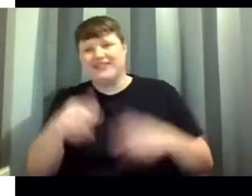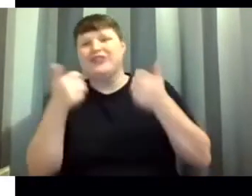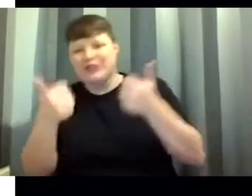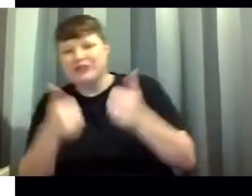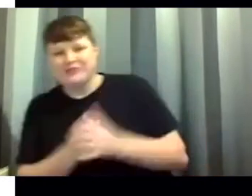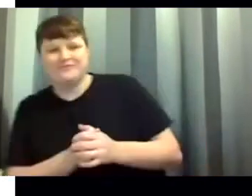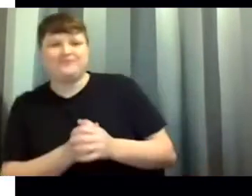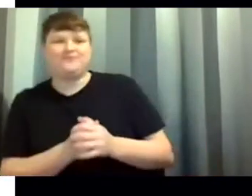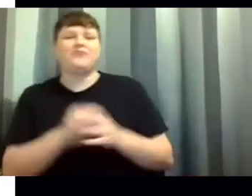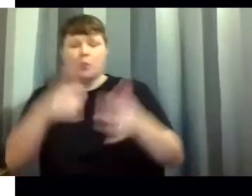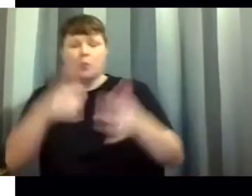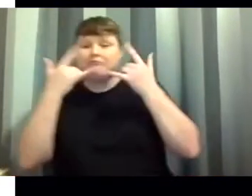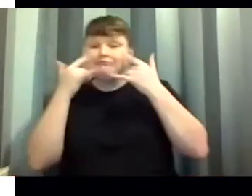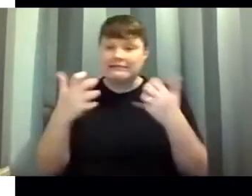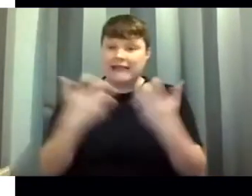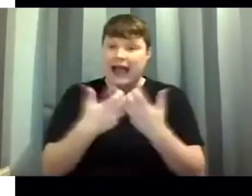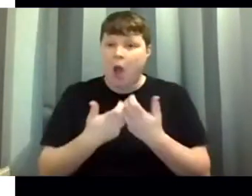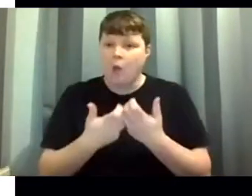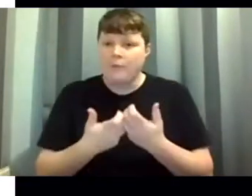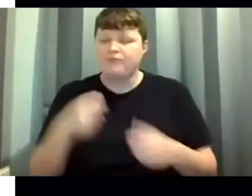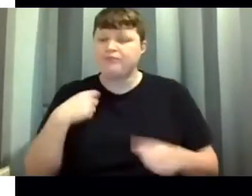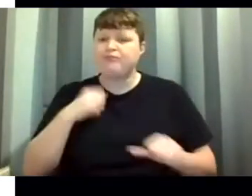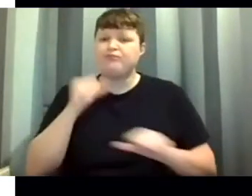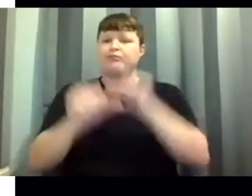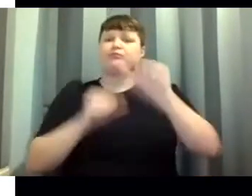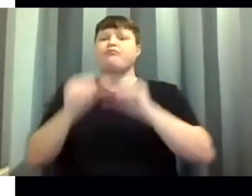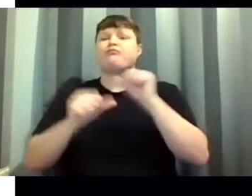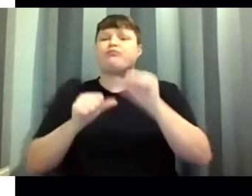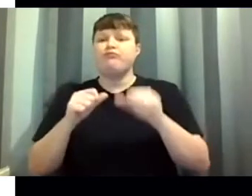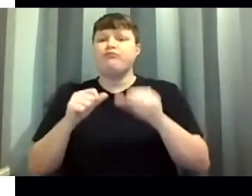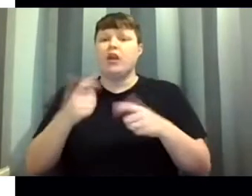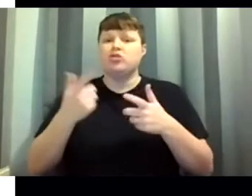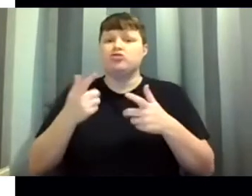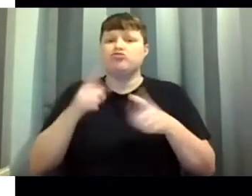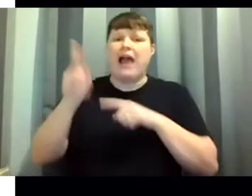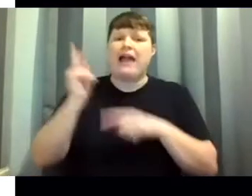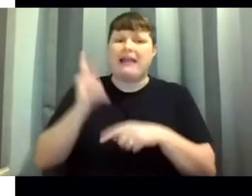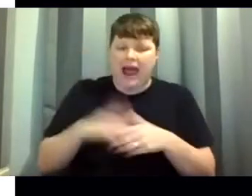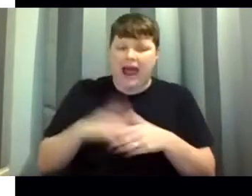test this we're going to rerun a set of past cases and then we're going to rerun the whole forecast